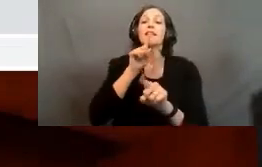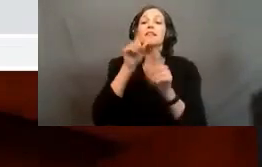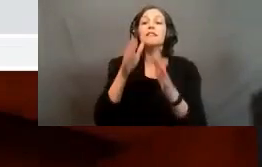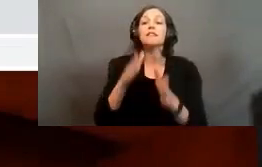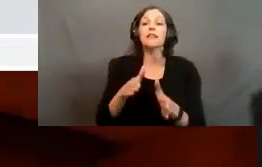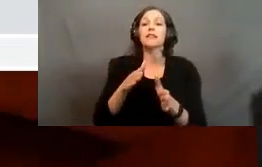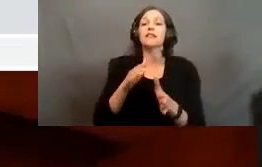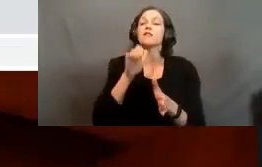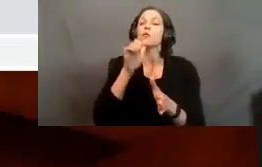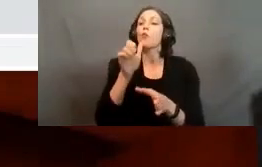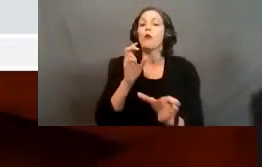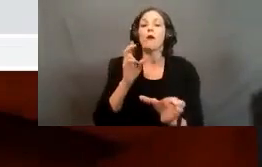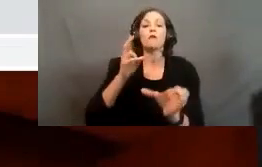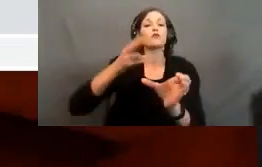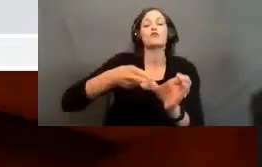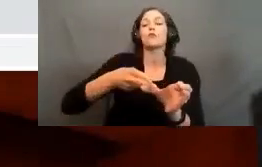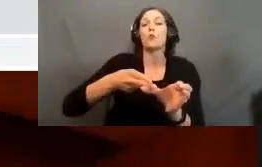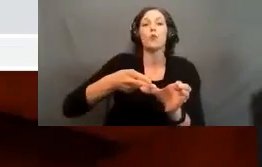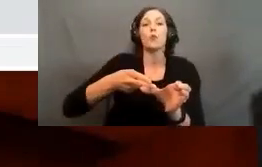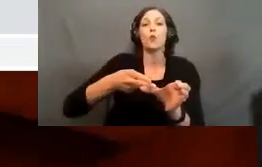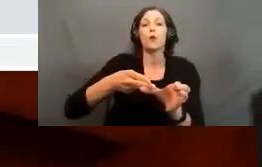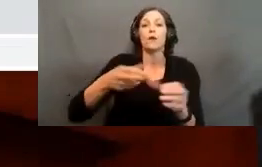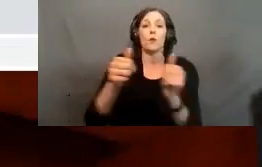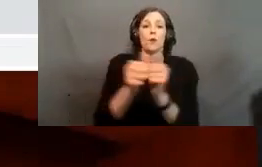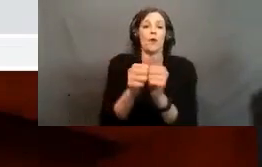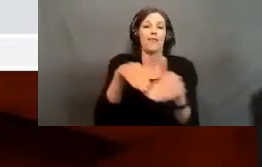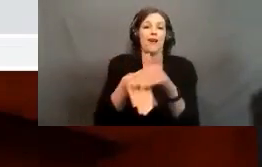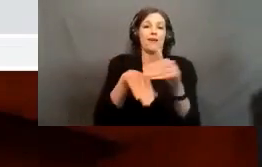joining with access to their microphone 12:33:51 and camera